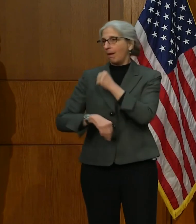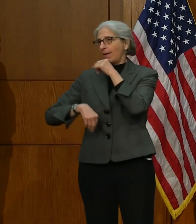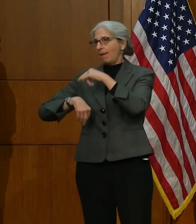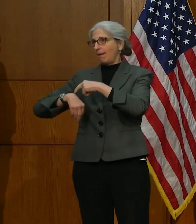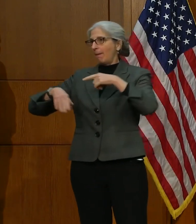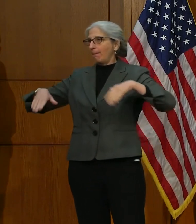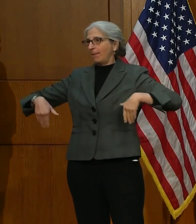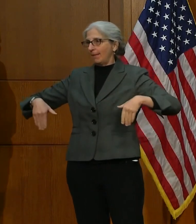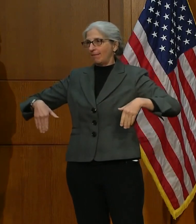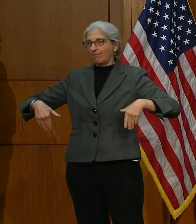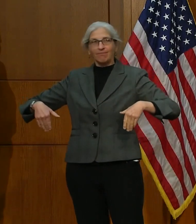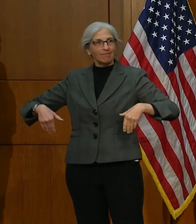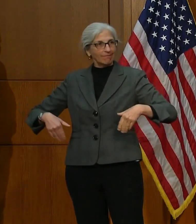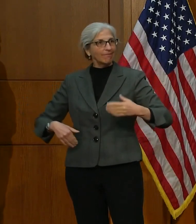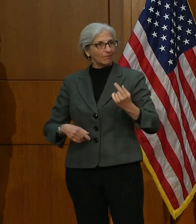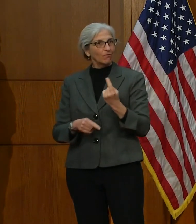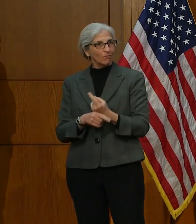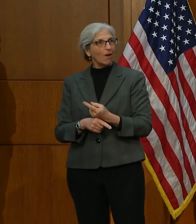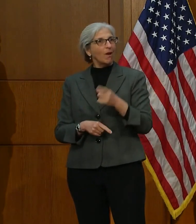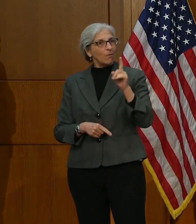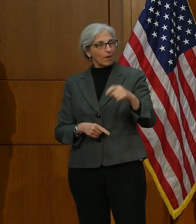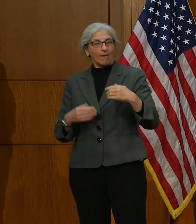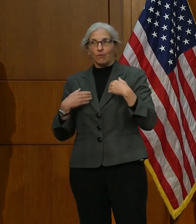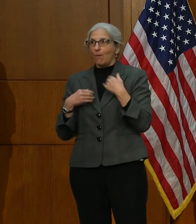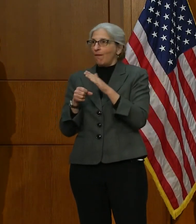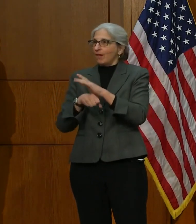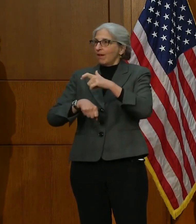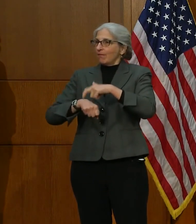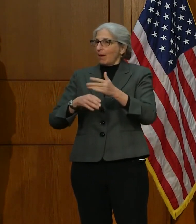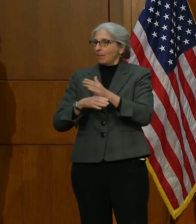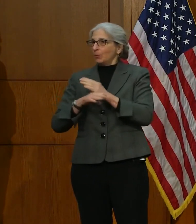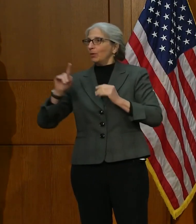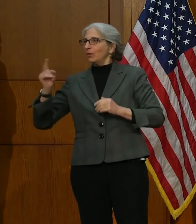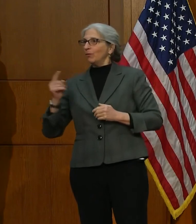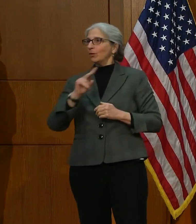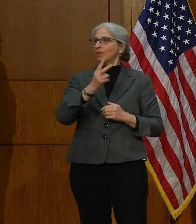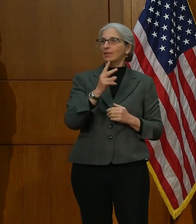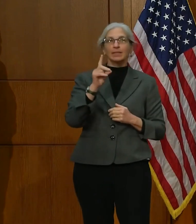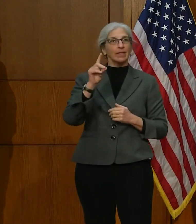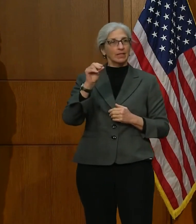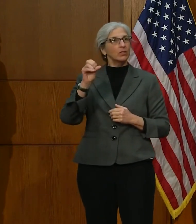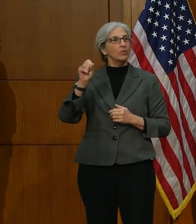THAT ARE READY FOR ADMINISTRATION. BUT WE'VE GOTTA WAIT FOR INDIVIDUALS. THIO